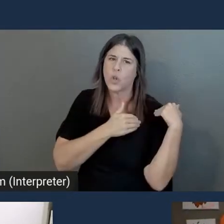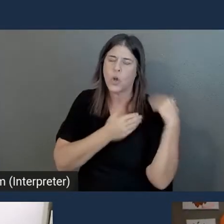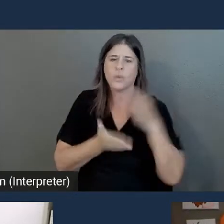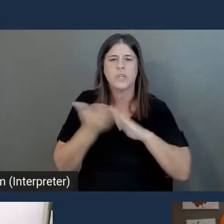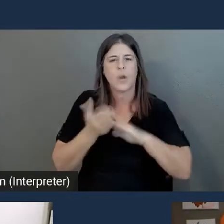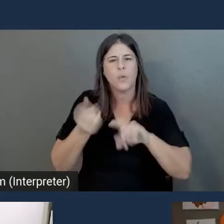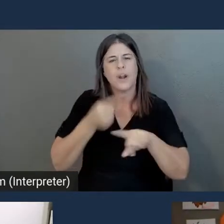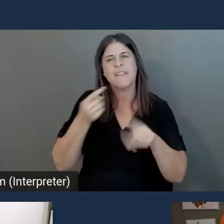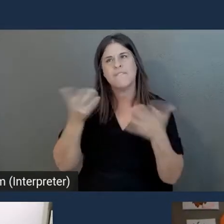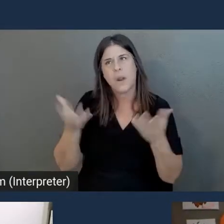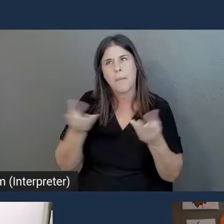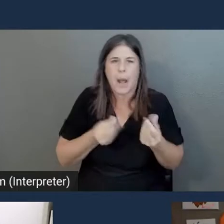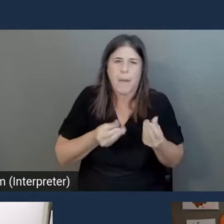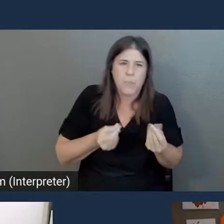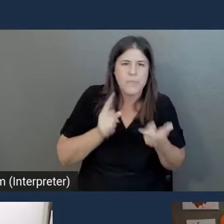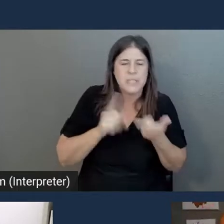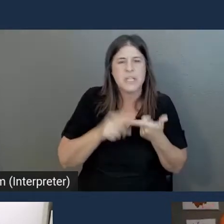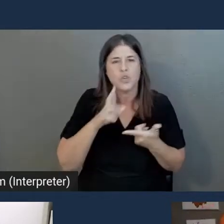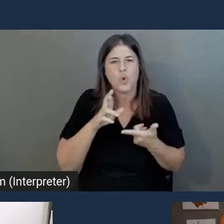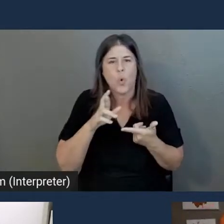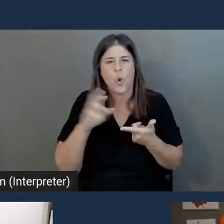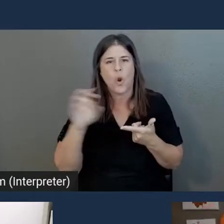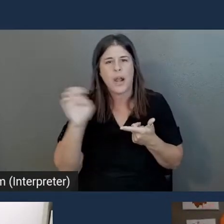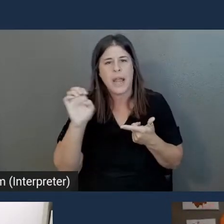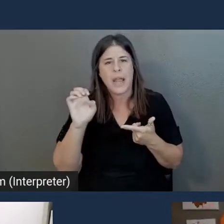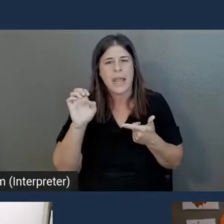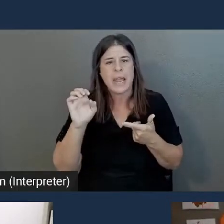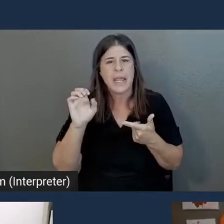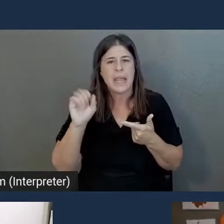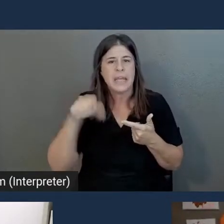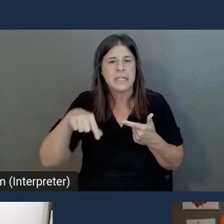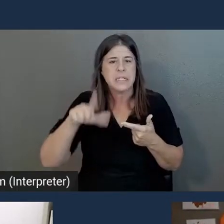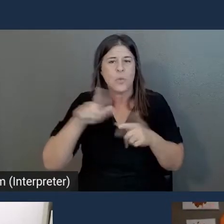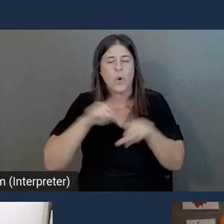So on each secure instance. and what we know from our customer sees,